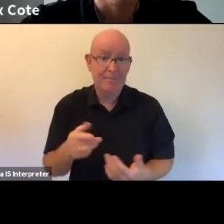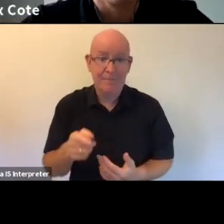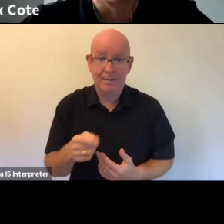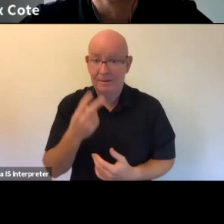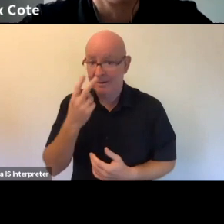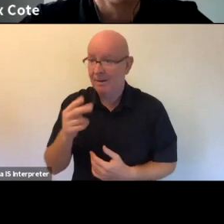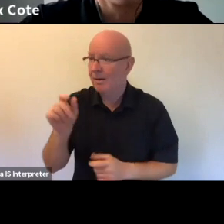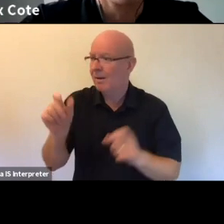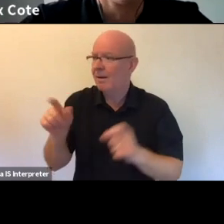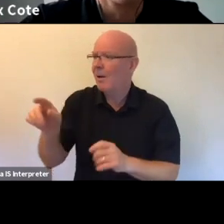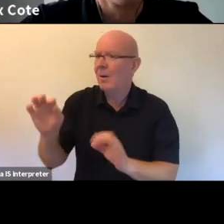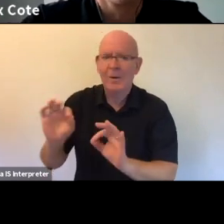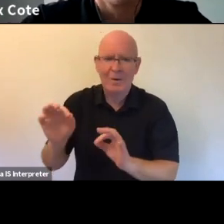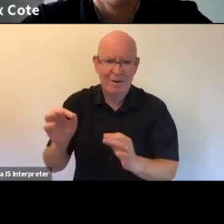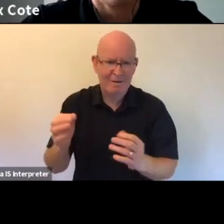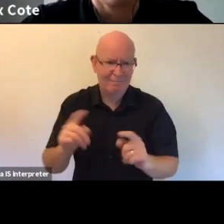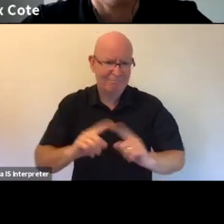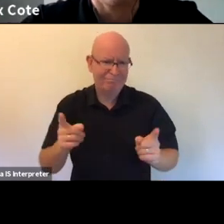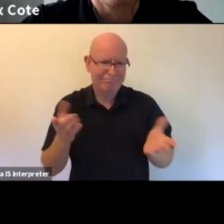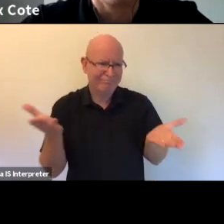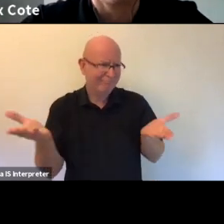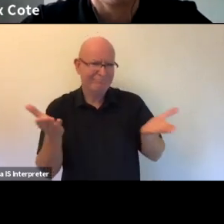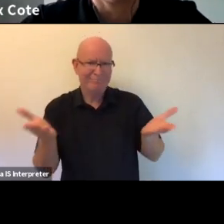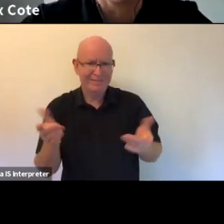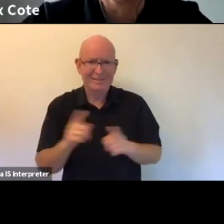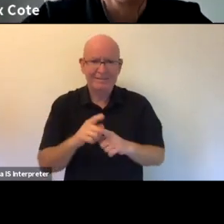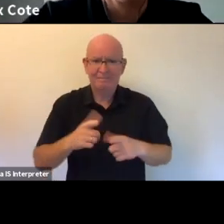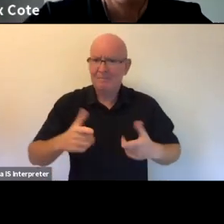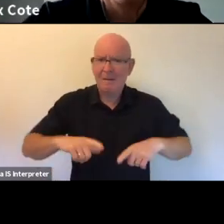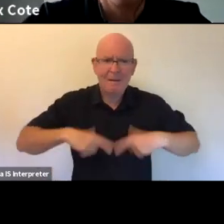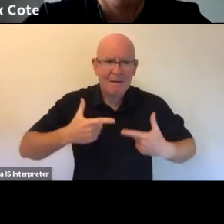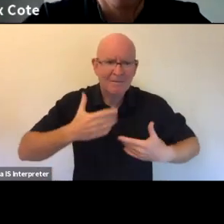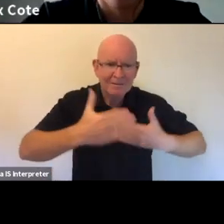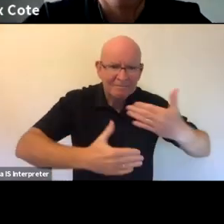And they are also less likely to attend and complete primary and secondary education.